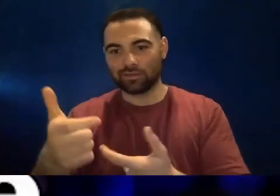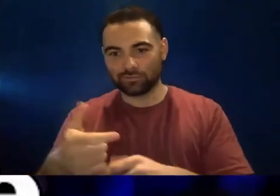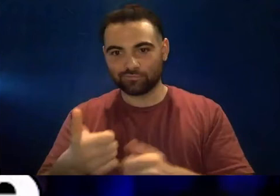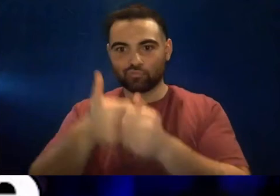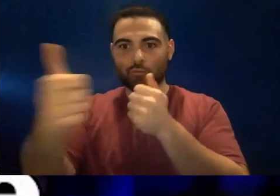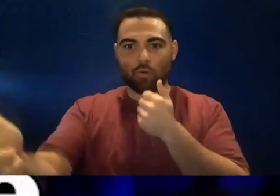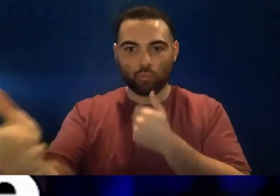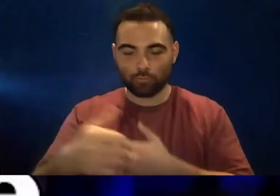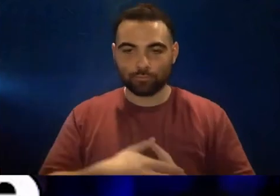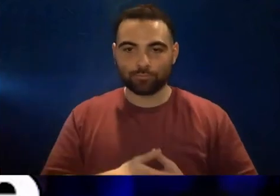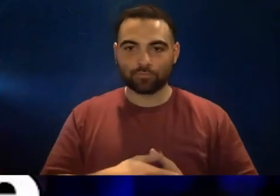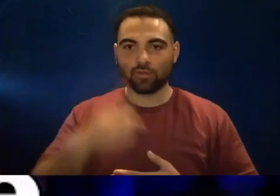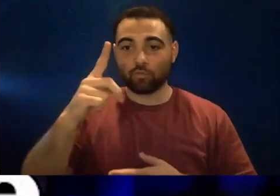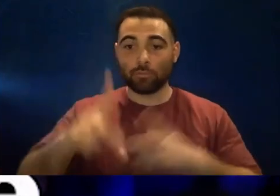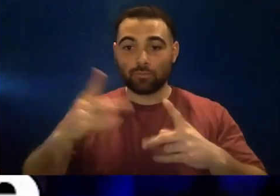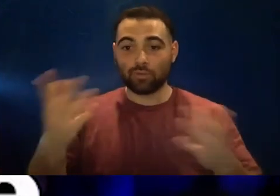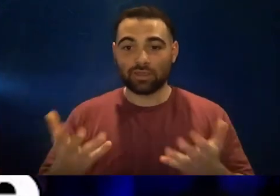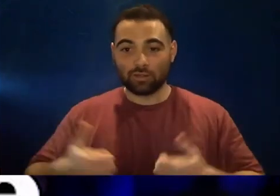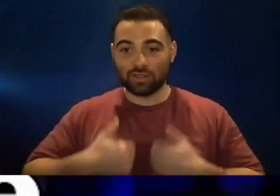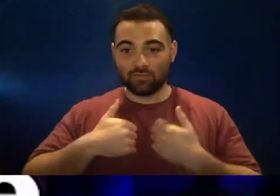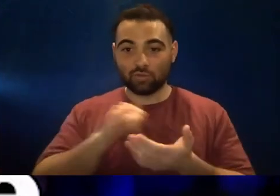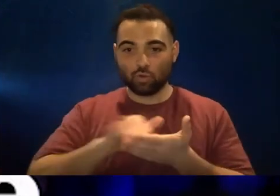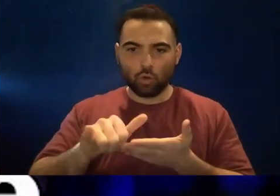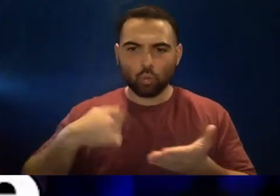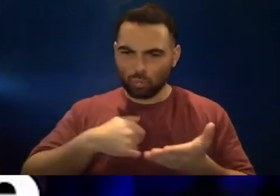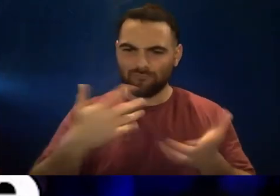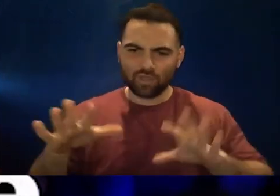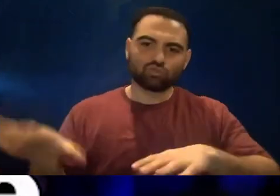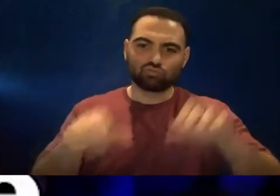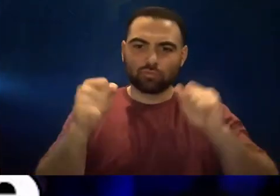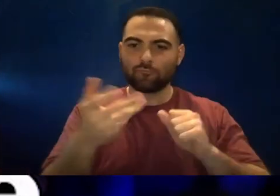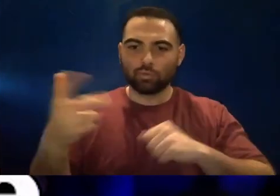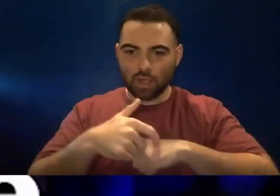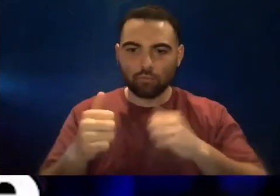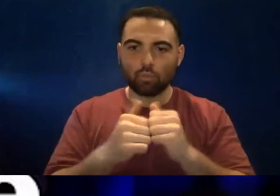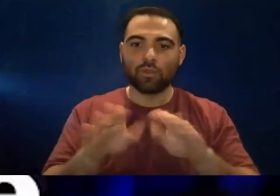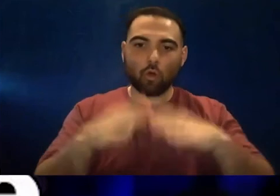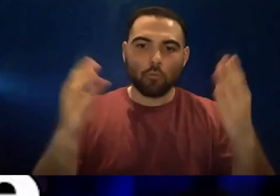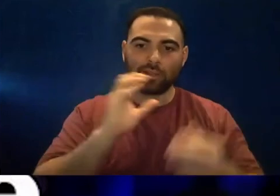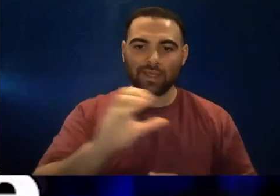and have done so on a number of occasions with the open captions and audio descriptions.